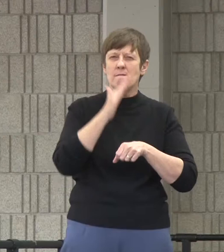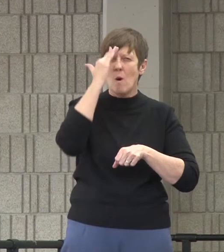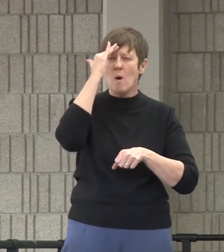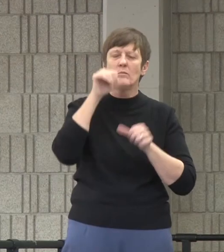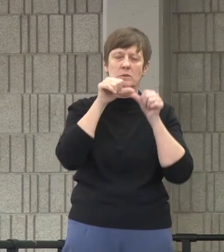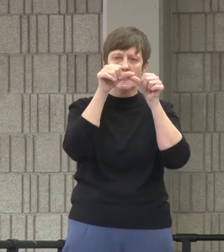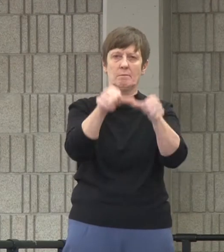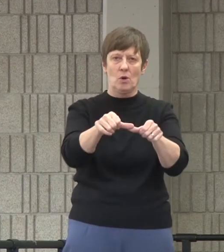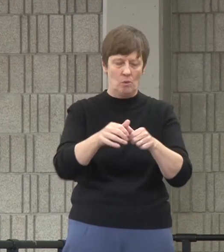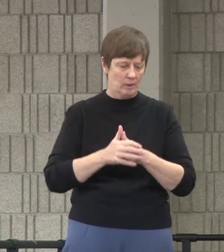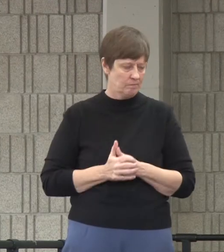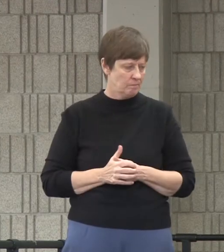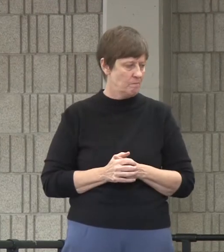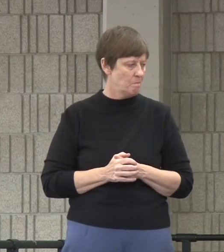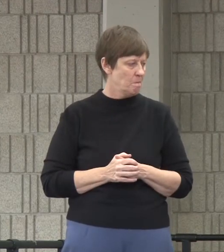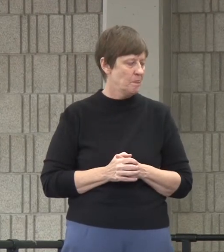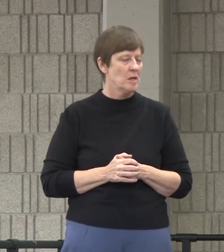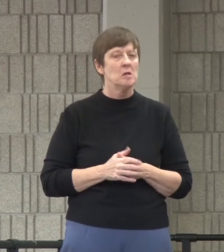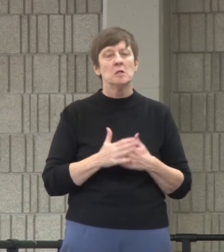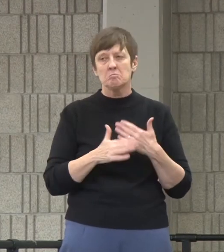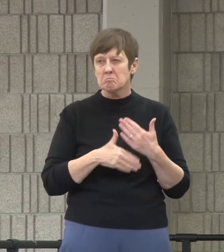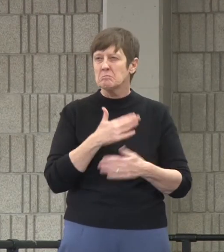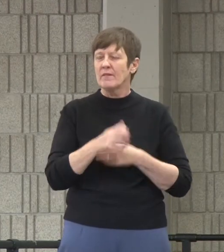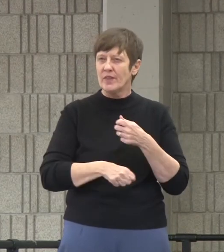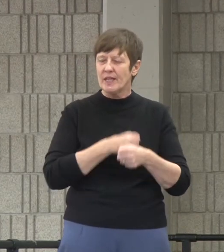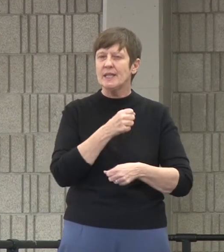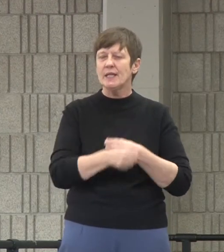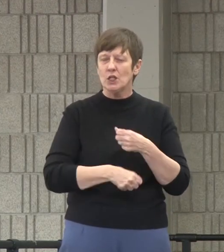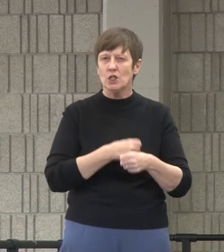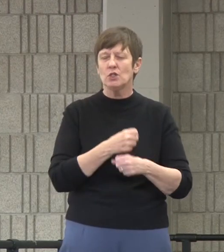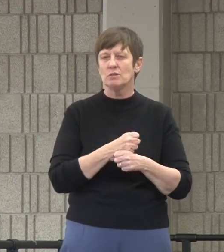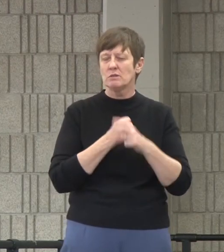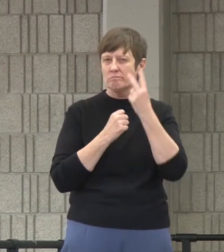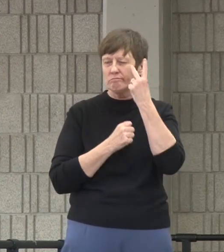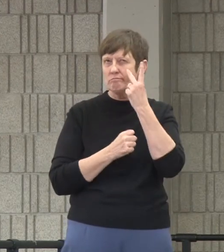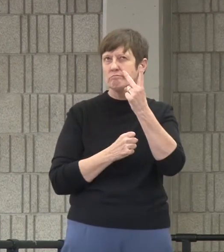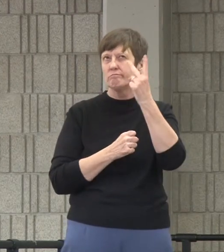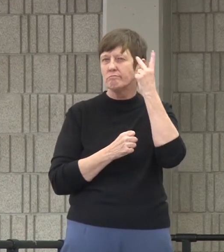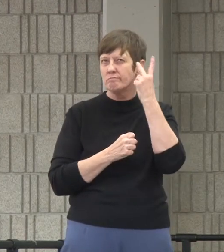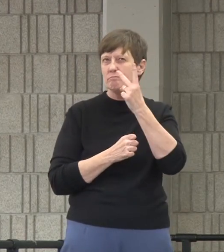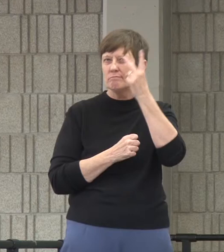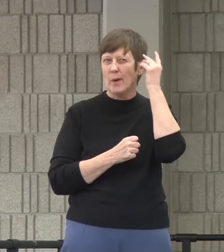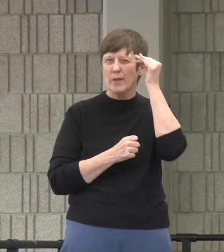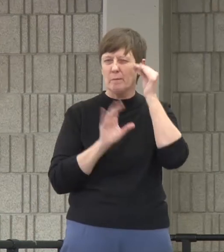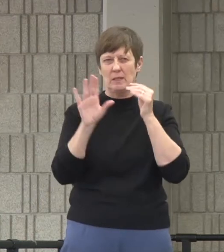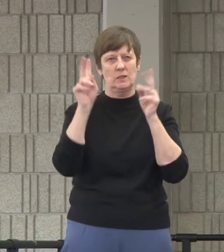Over the years I have reflected on one of his great quotes that you don't have to be